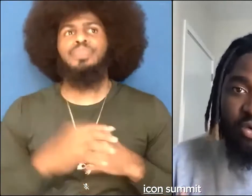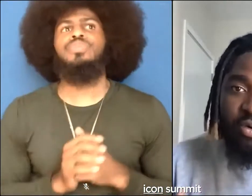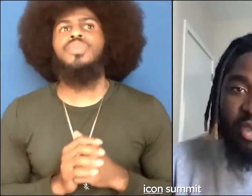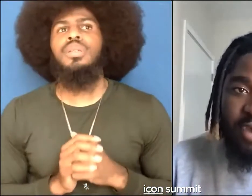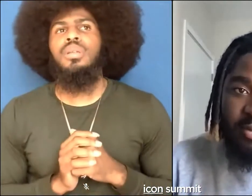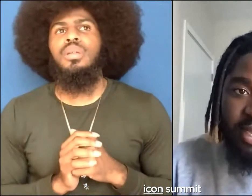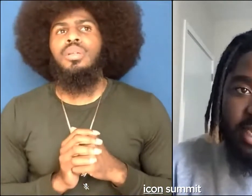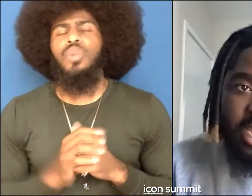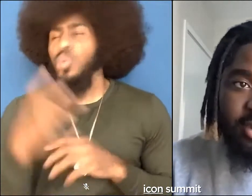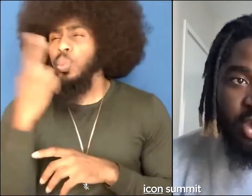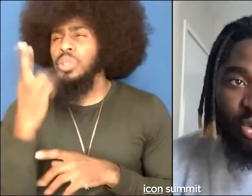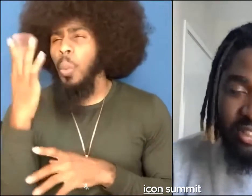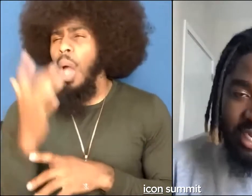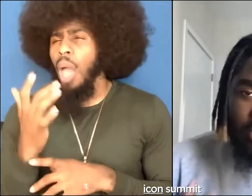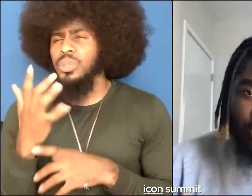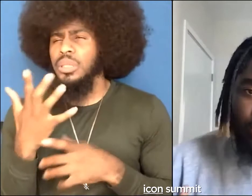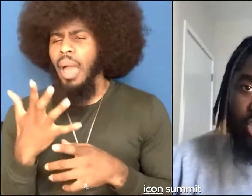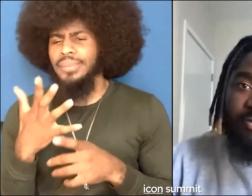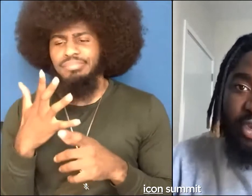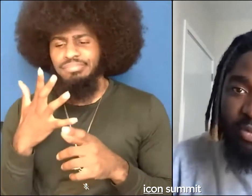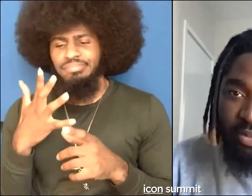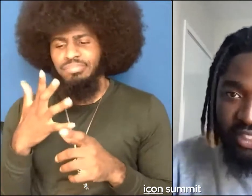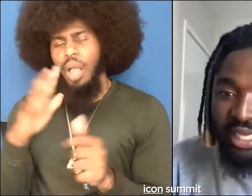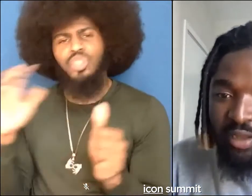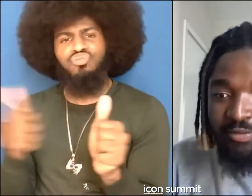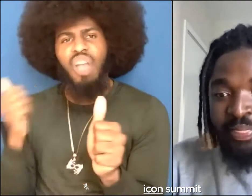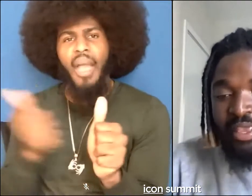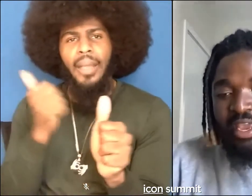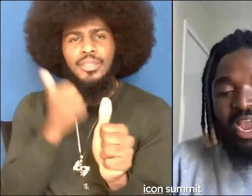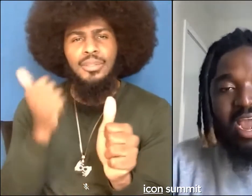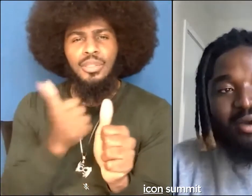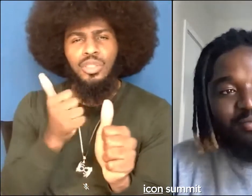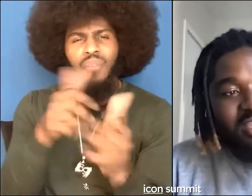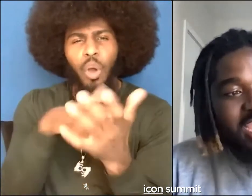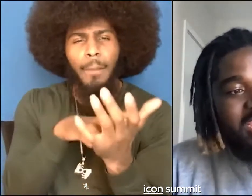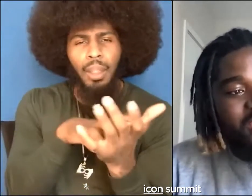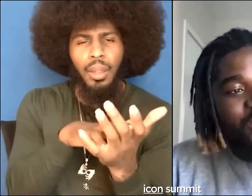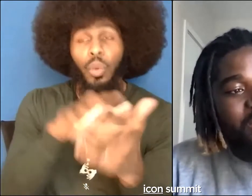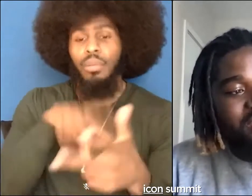vulnerability which is another also sort of freedom, which is love.